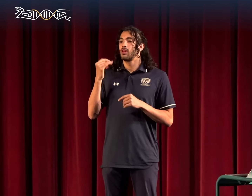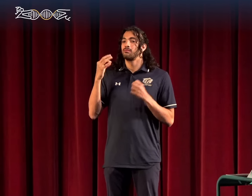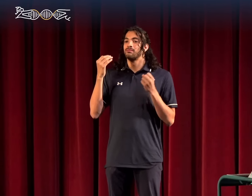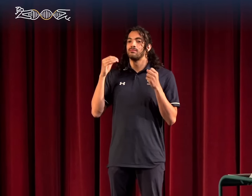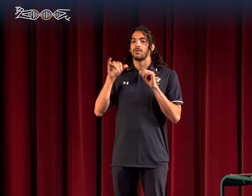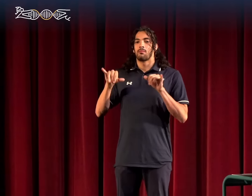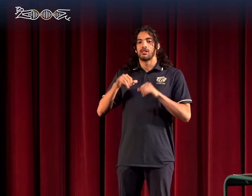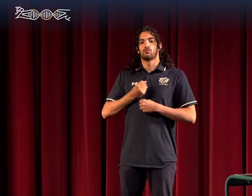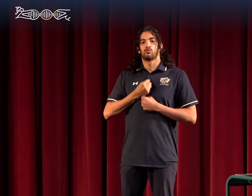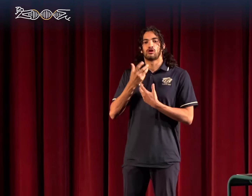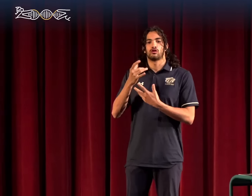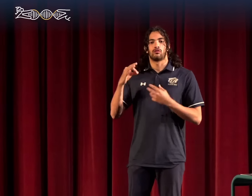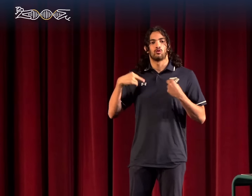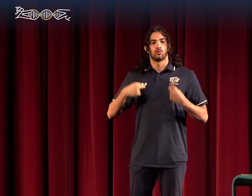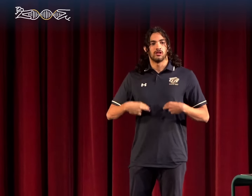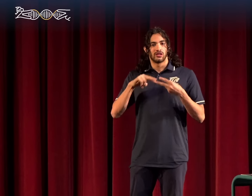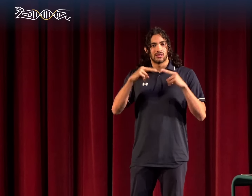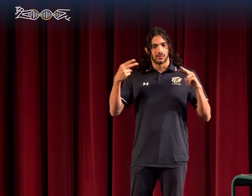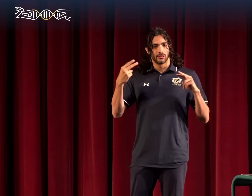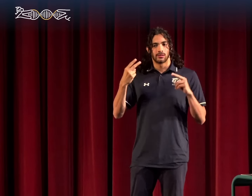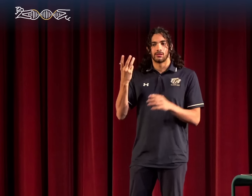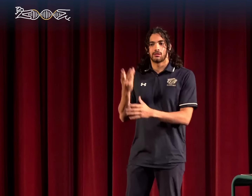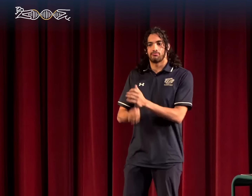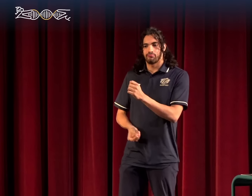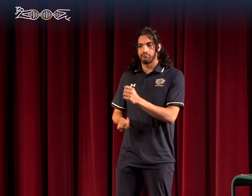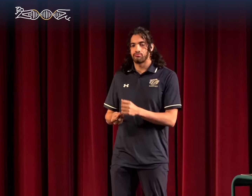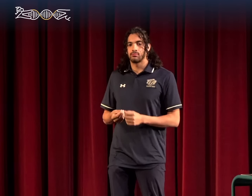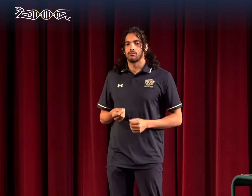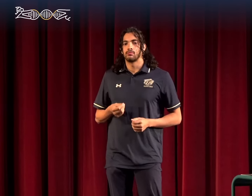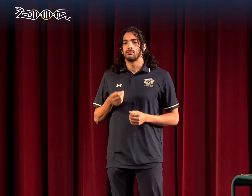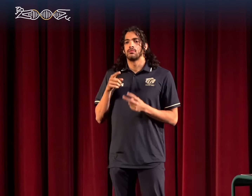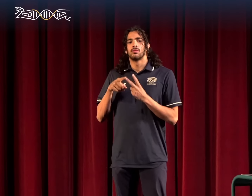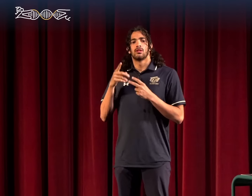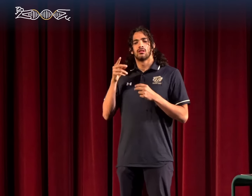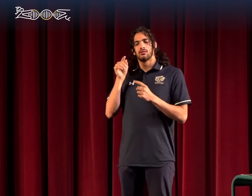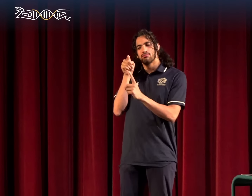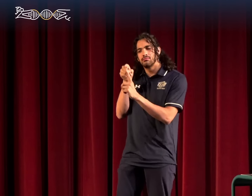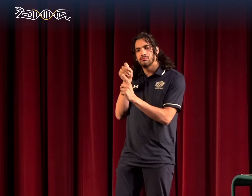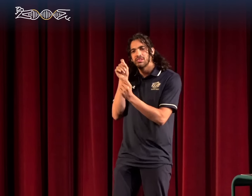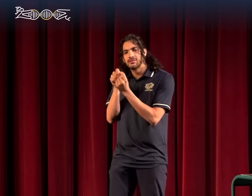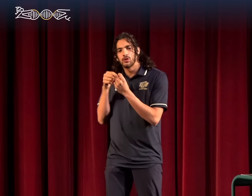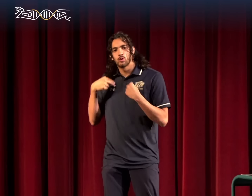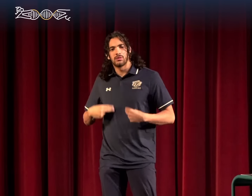what it means to be human variation in that expression would be a